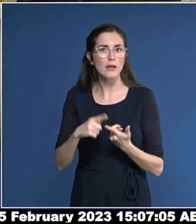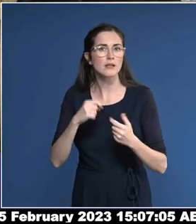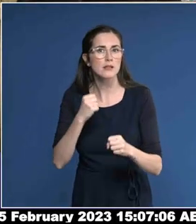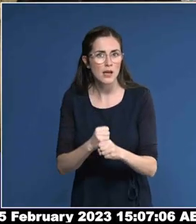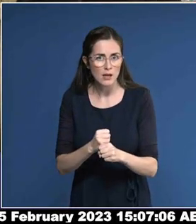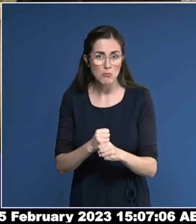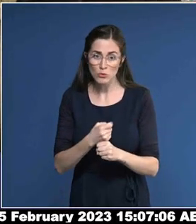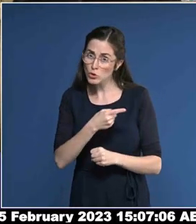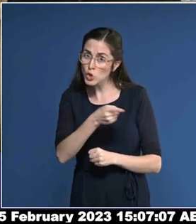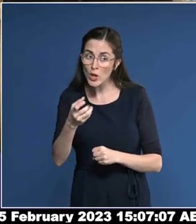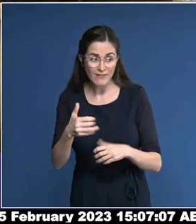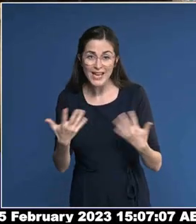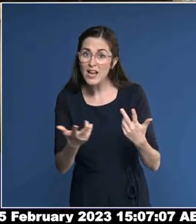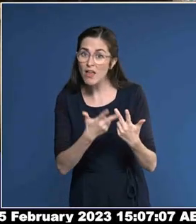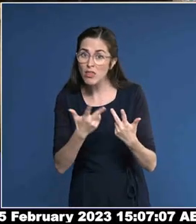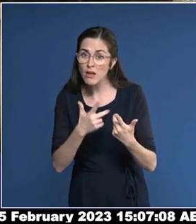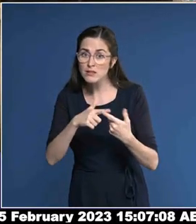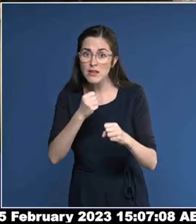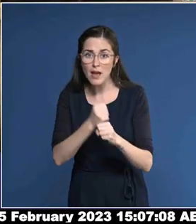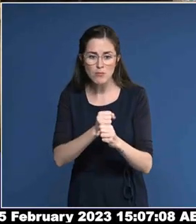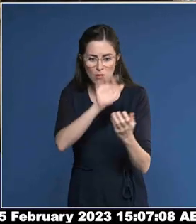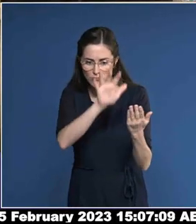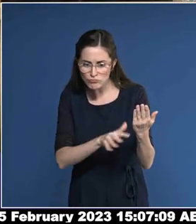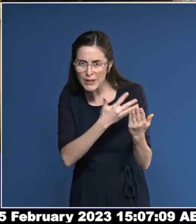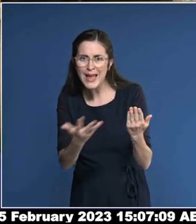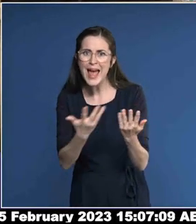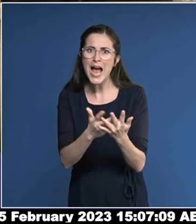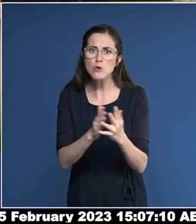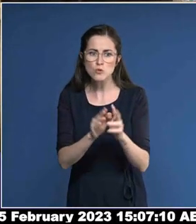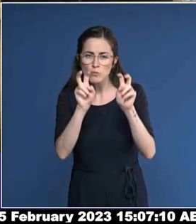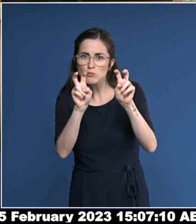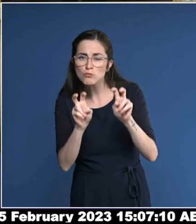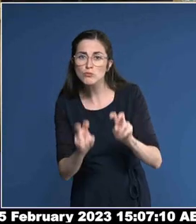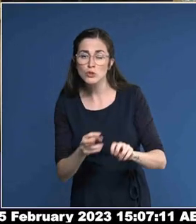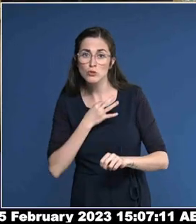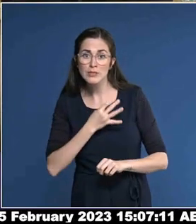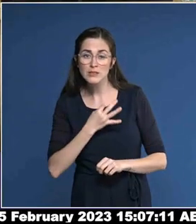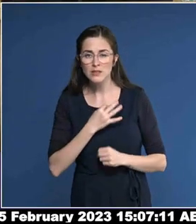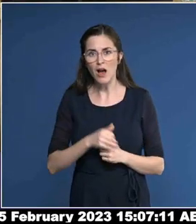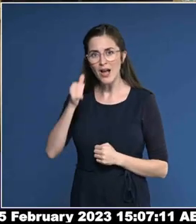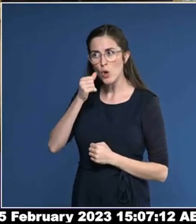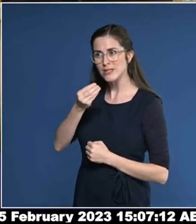safe environment. But other than some of the academic work, is there a repository of best